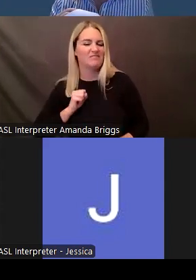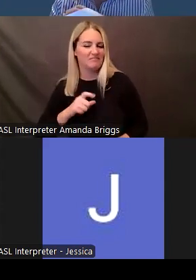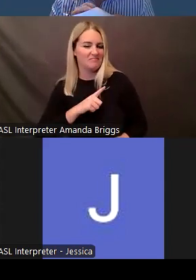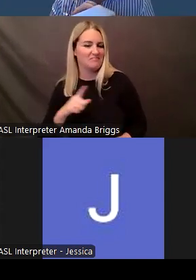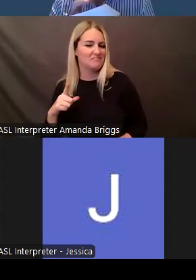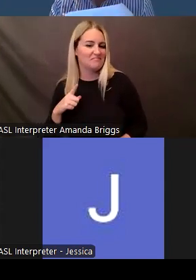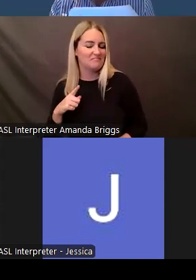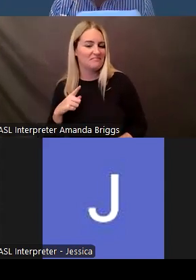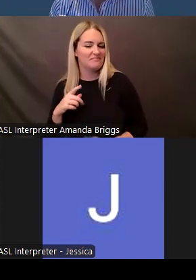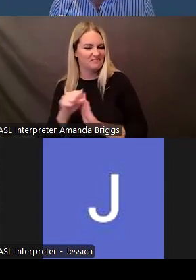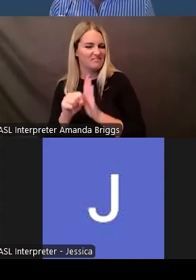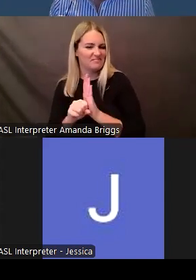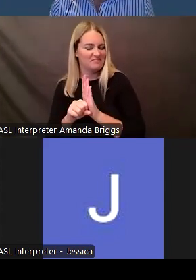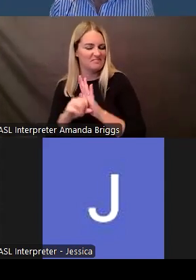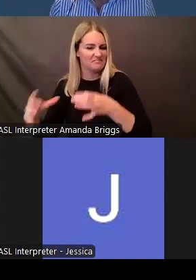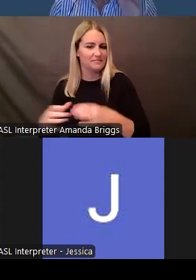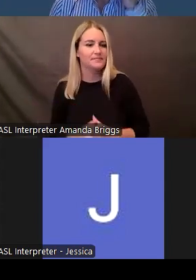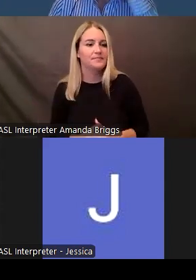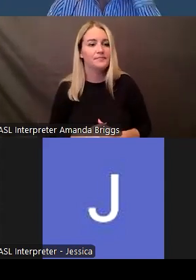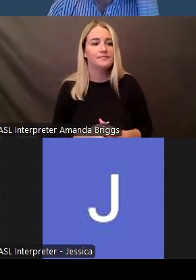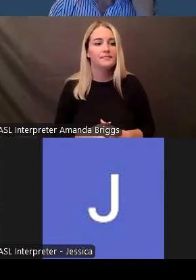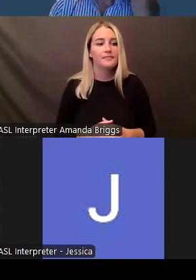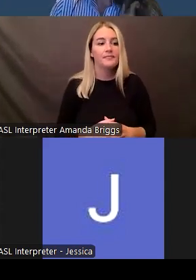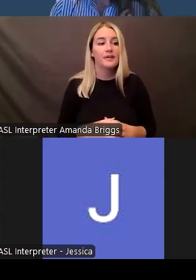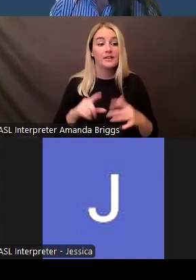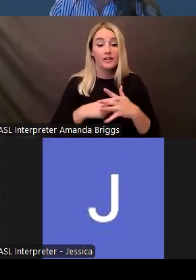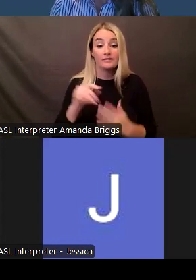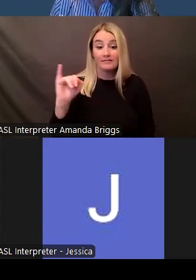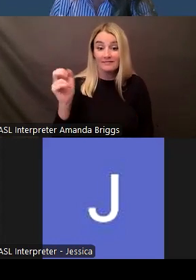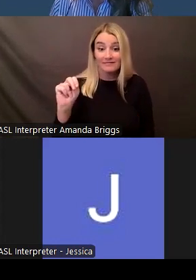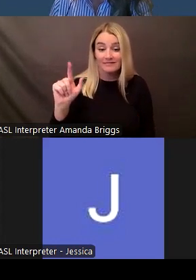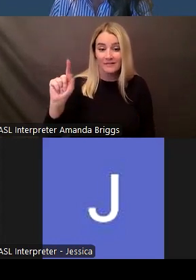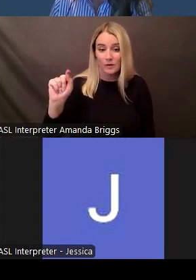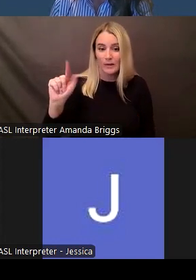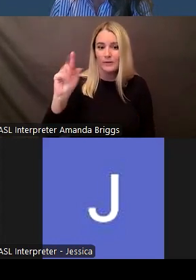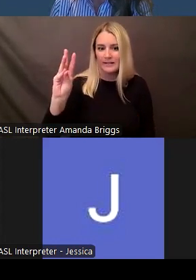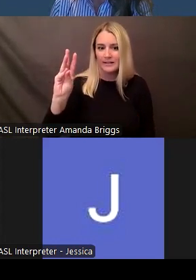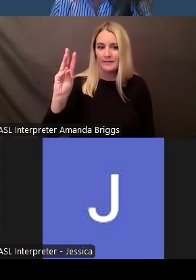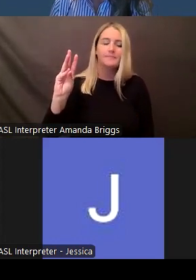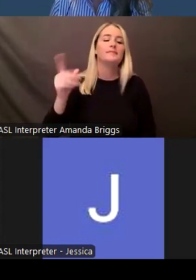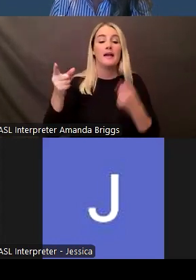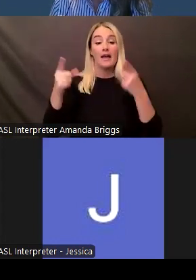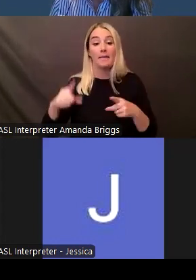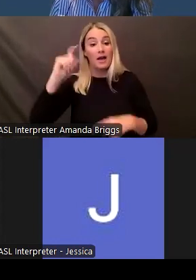The state budget process starts in January 2026 when the when the governor will propose his budget.